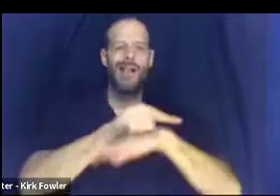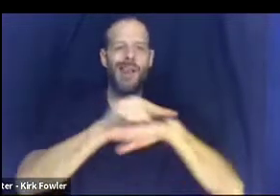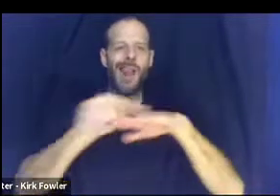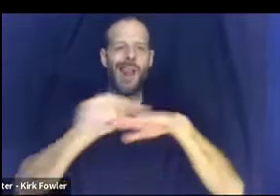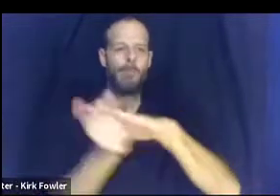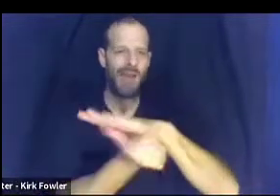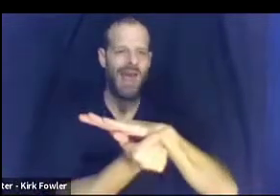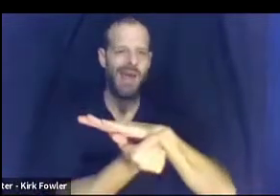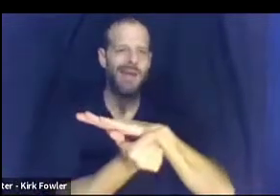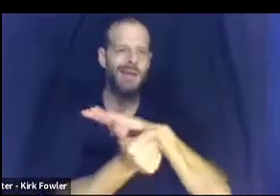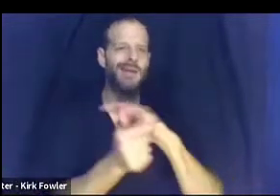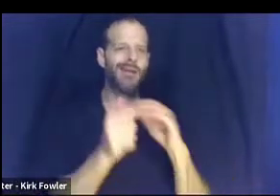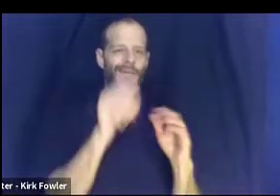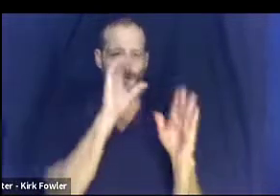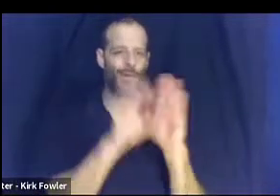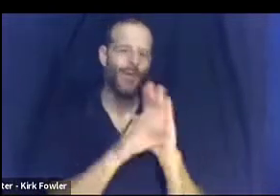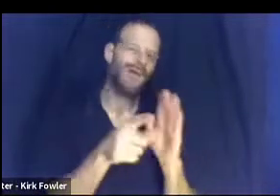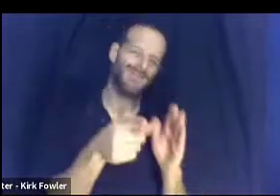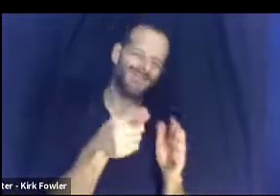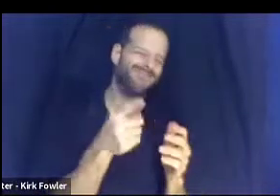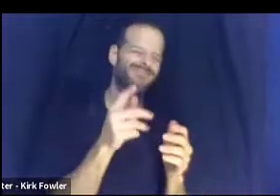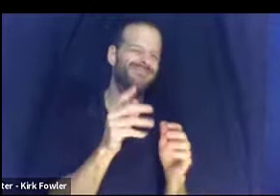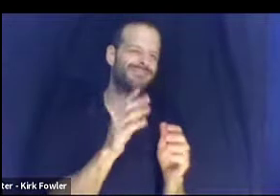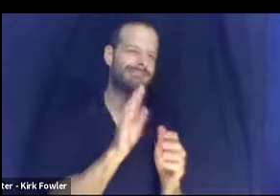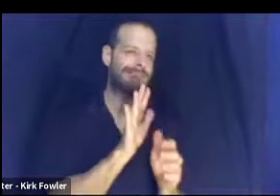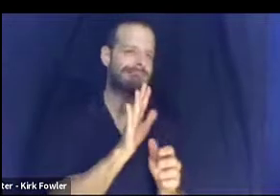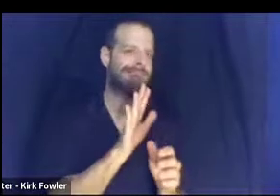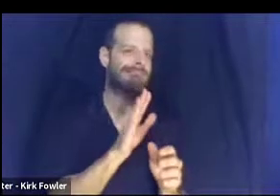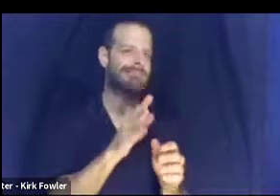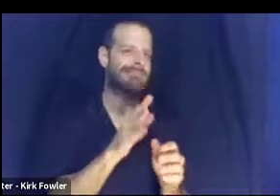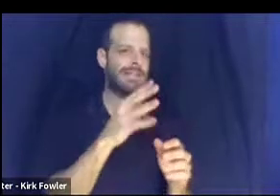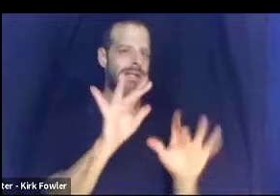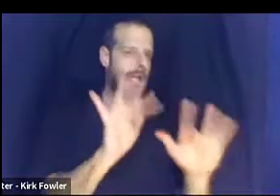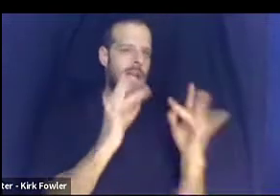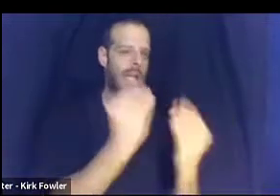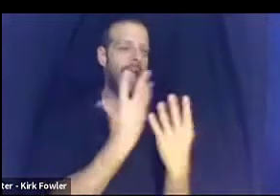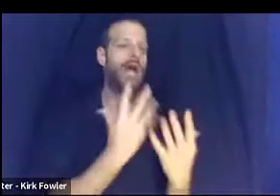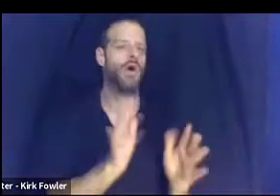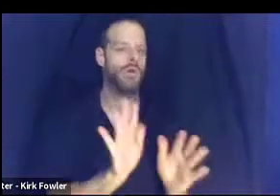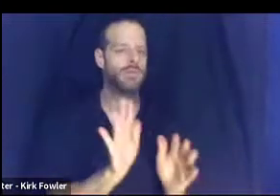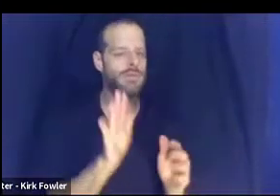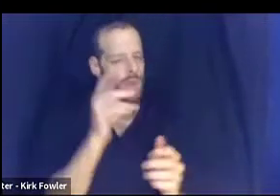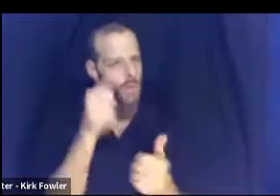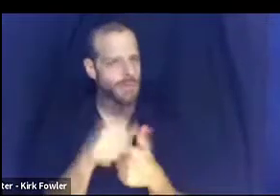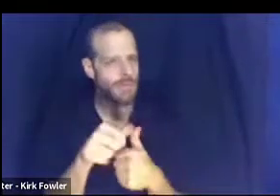Because laminated photographs do have some degree of glare. So, just be mindful of that, right?